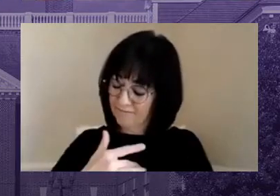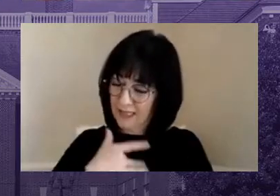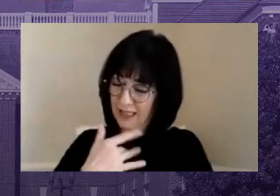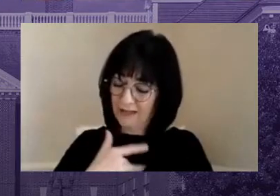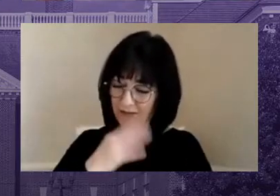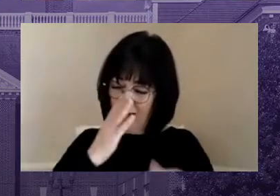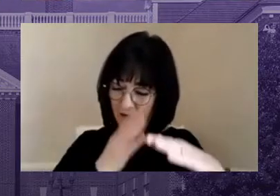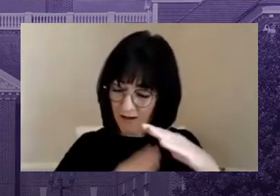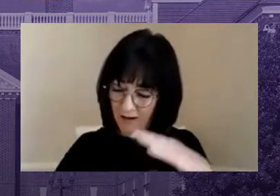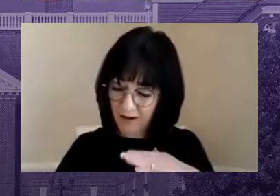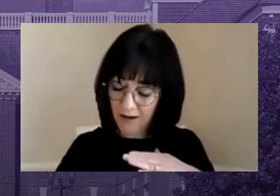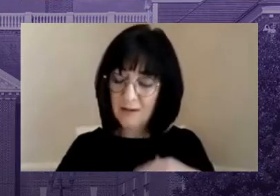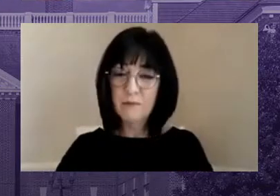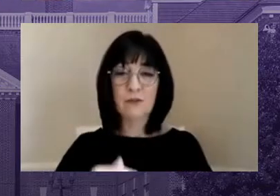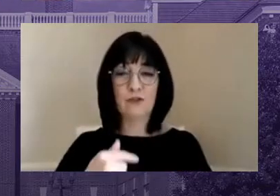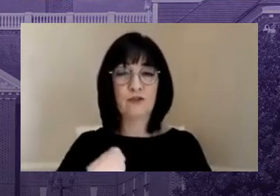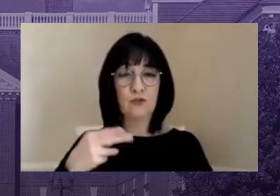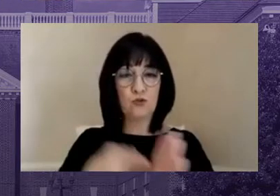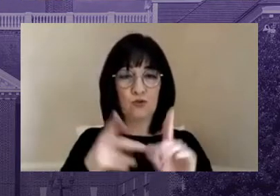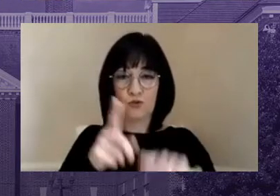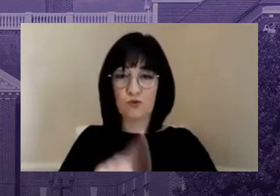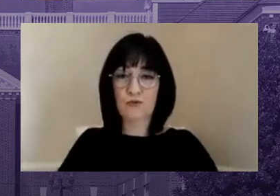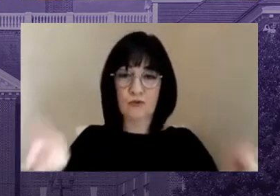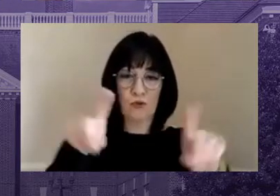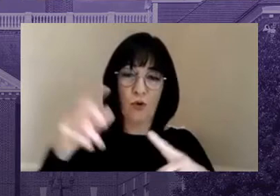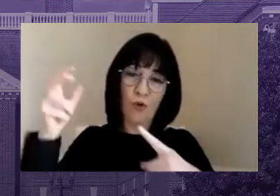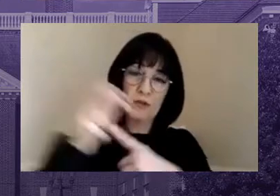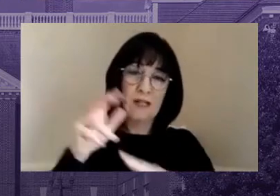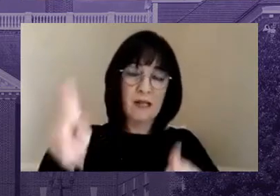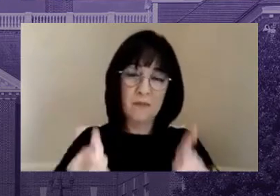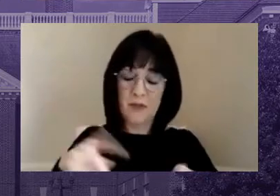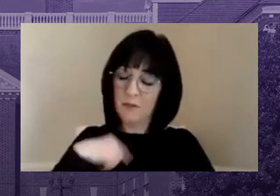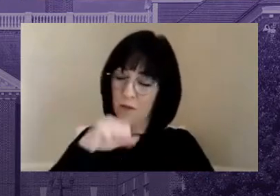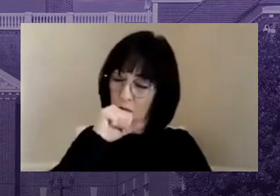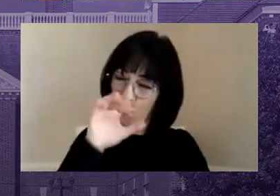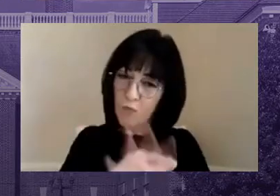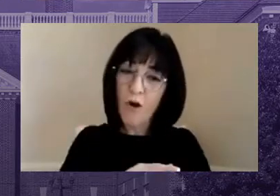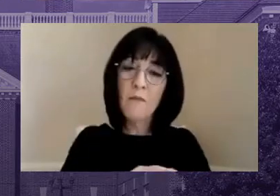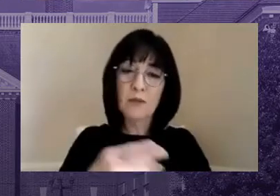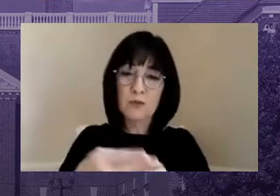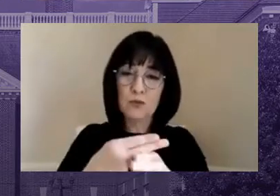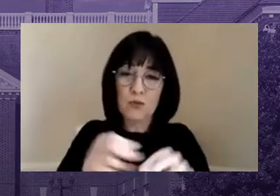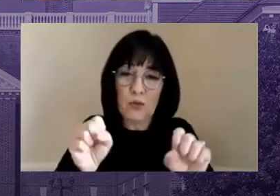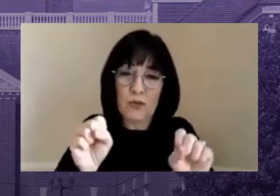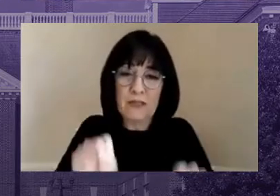And I promise that we will get you all back as soon as possible with the governor's blessing.